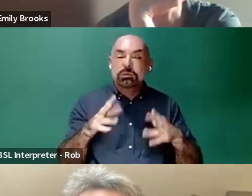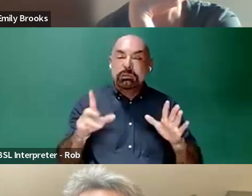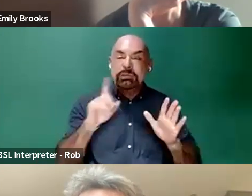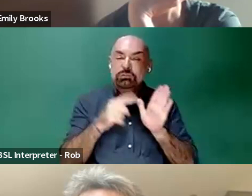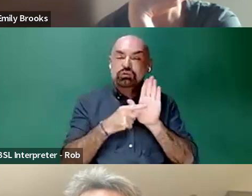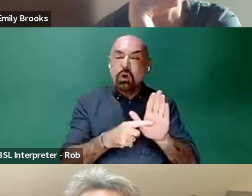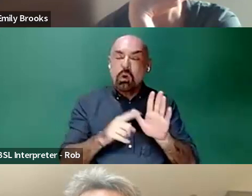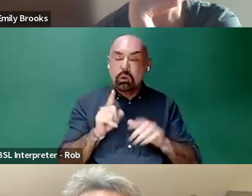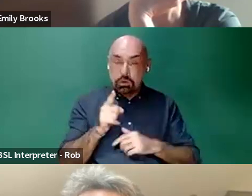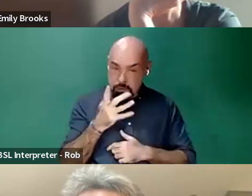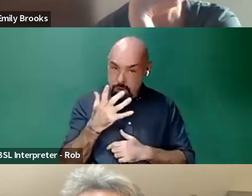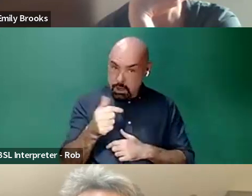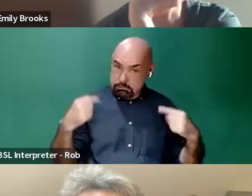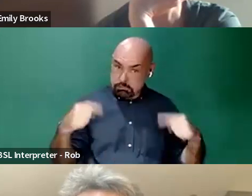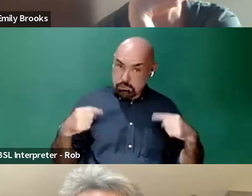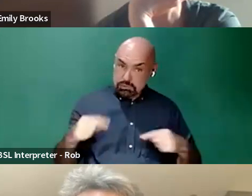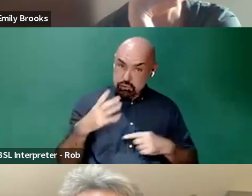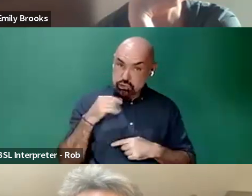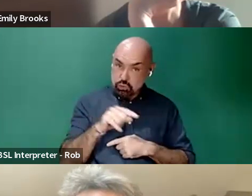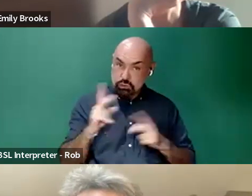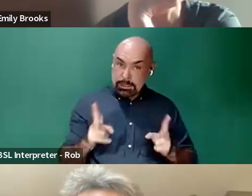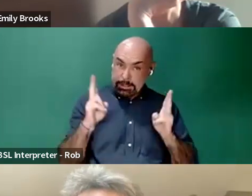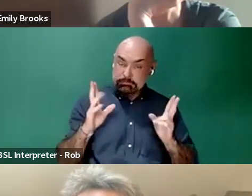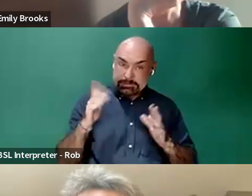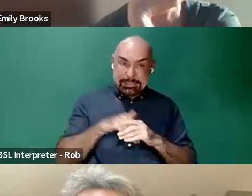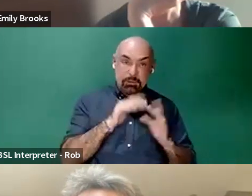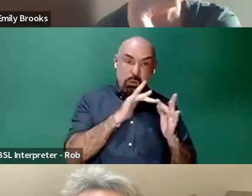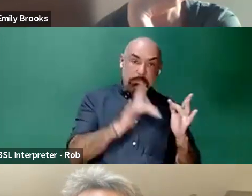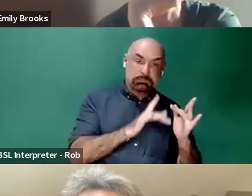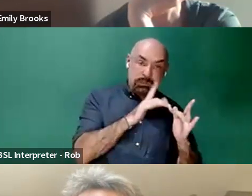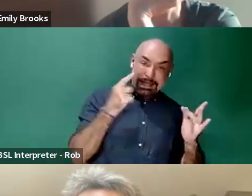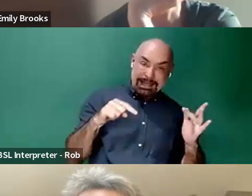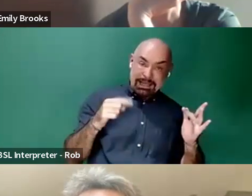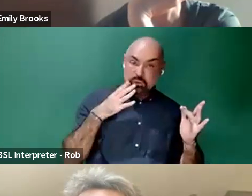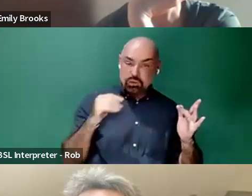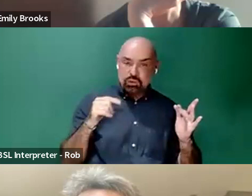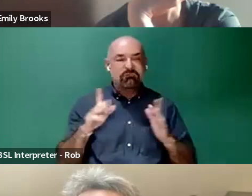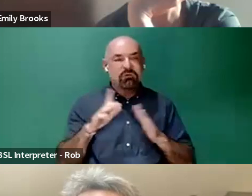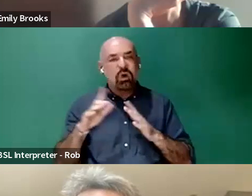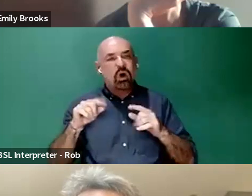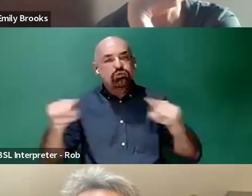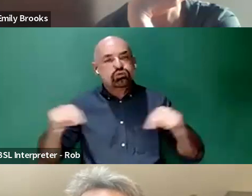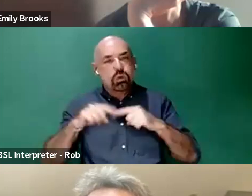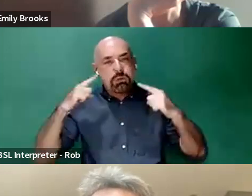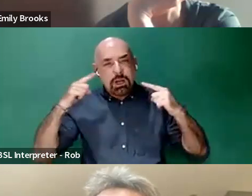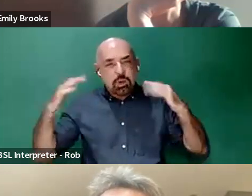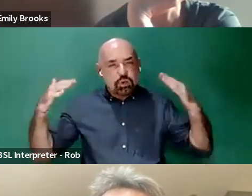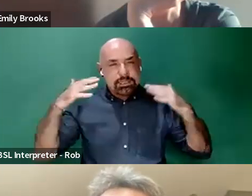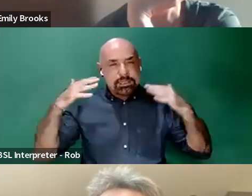Q: Is there permission to use video clips that are on the website and regarding the room acoustics and training sessions to schools? Yes.